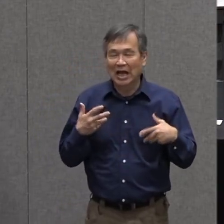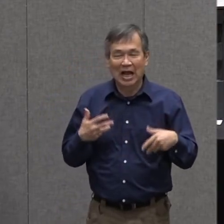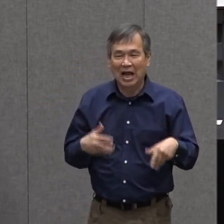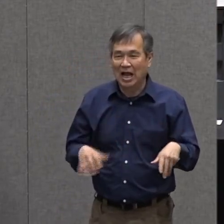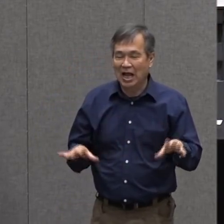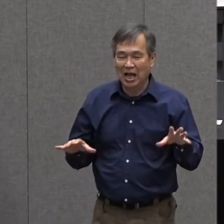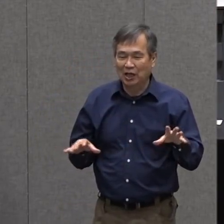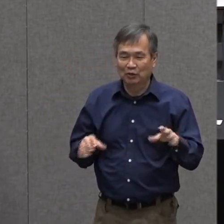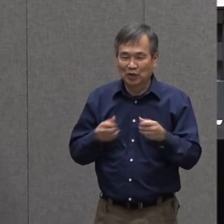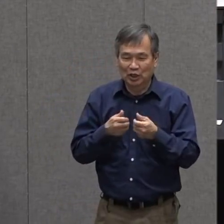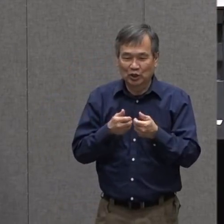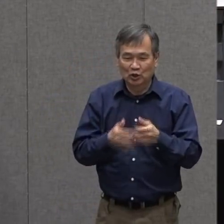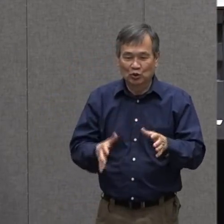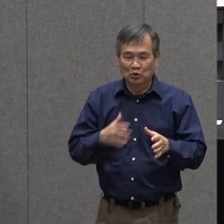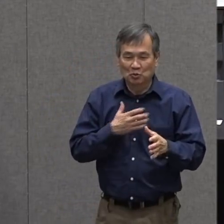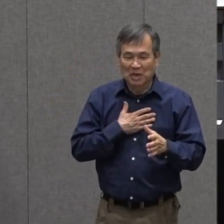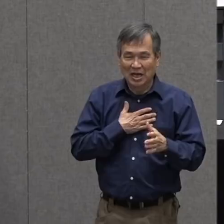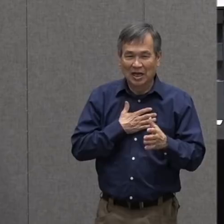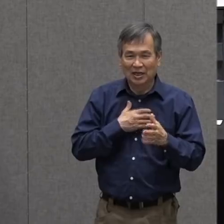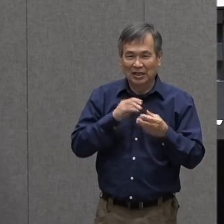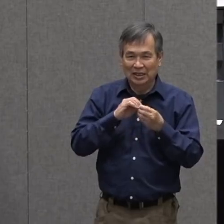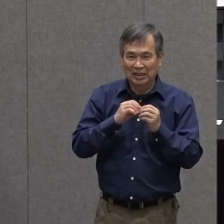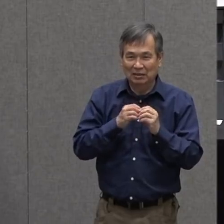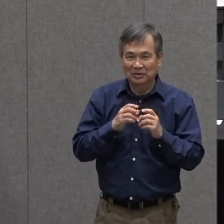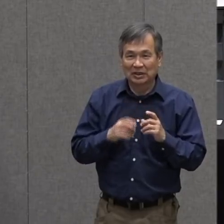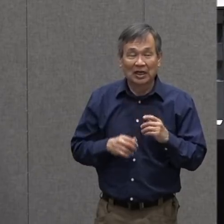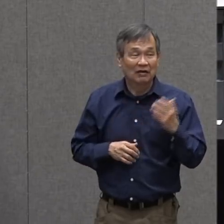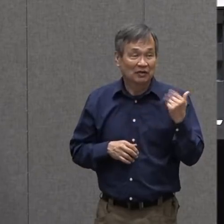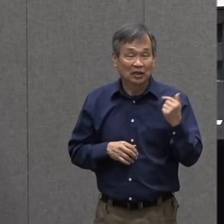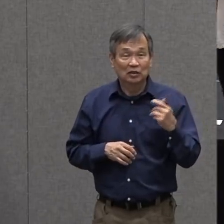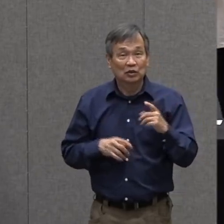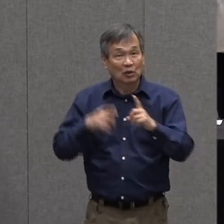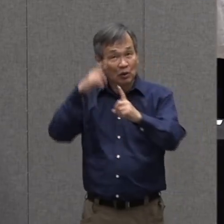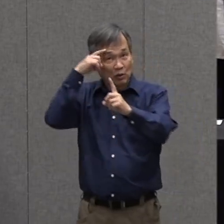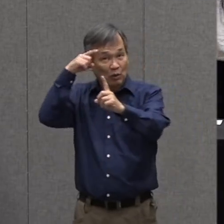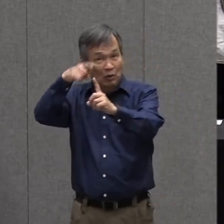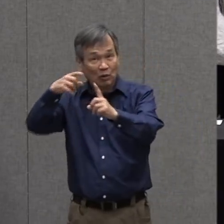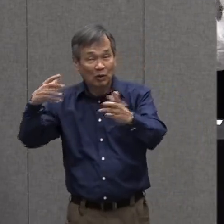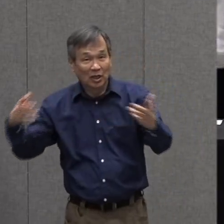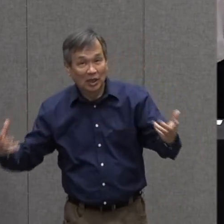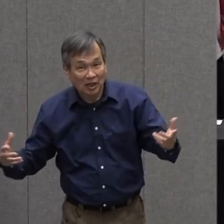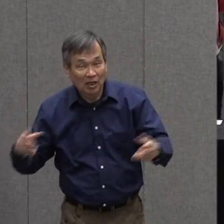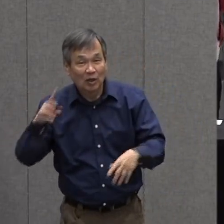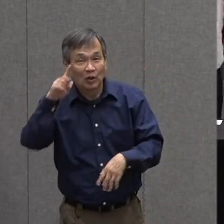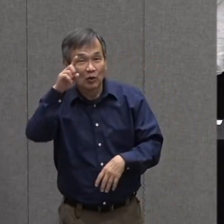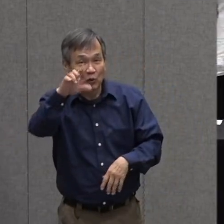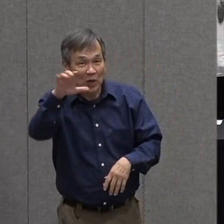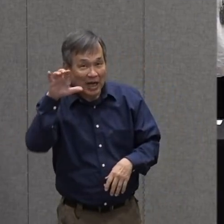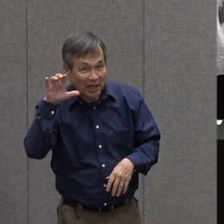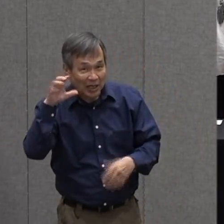took myself up here, I've got 15. The objective of the game is to get to 100 in this particular instance.